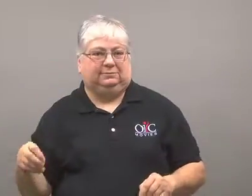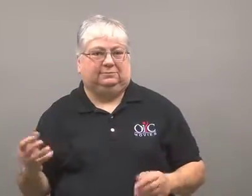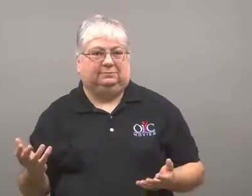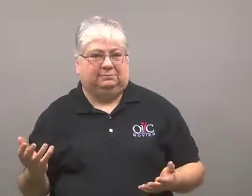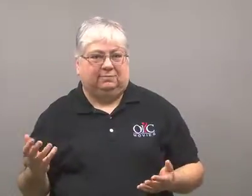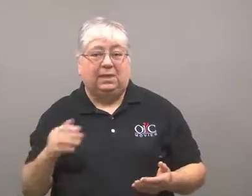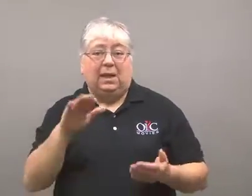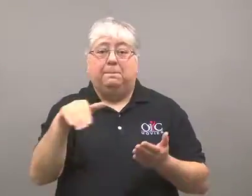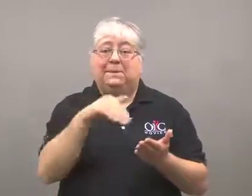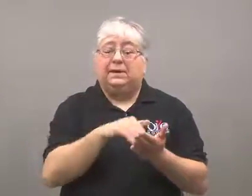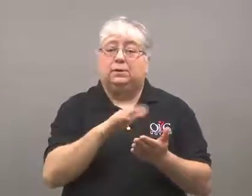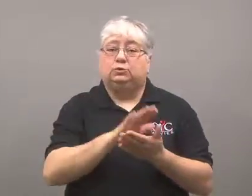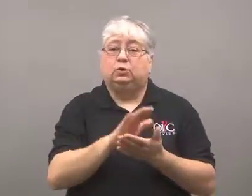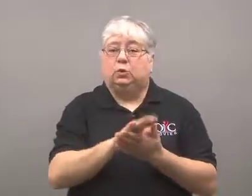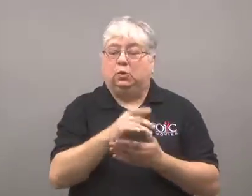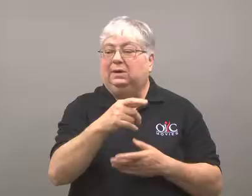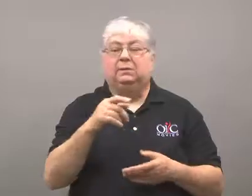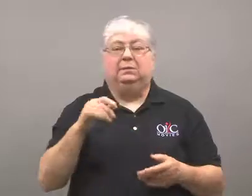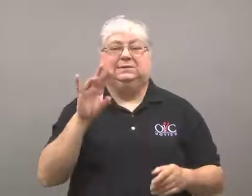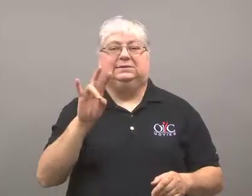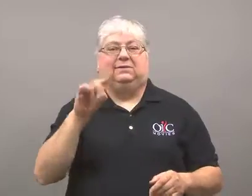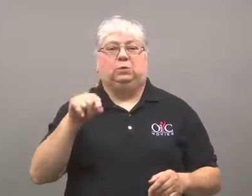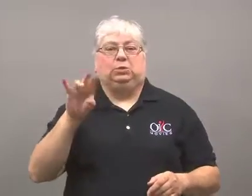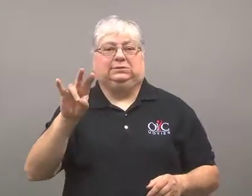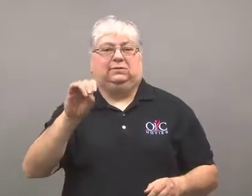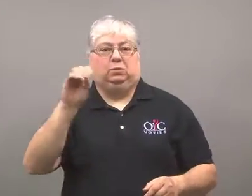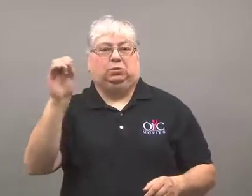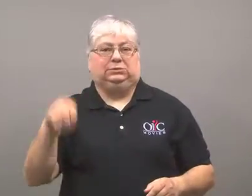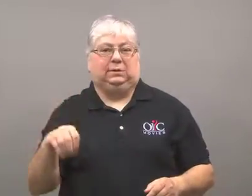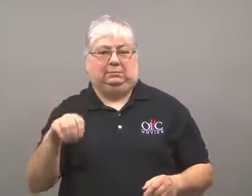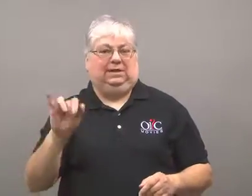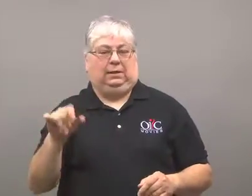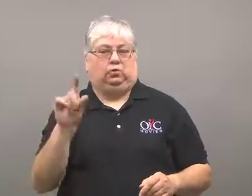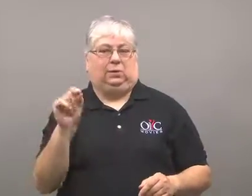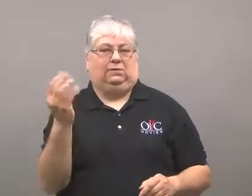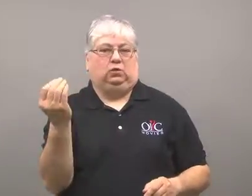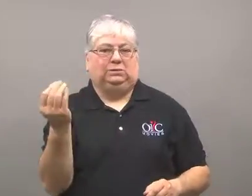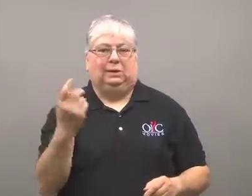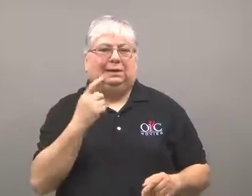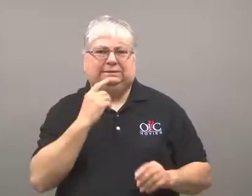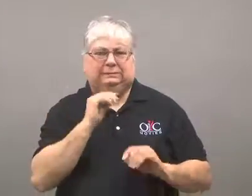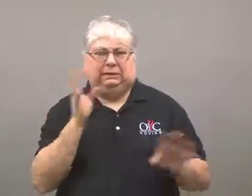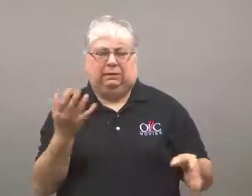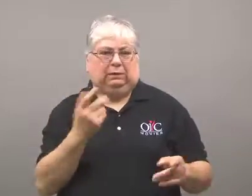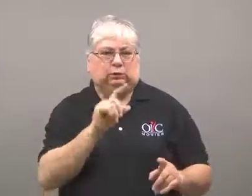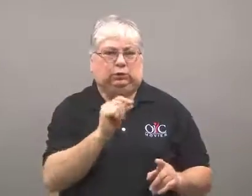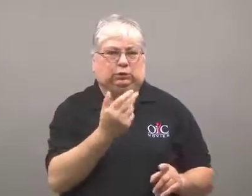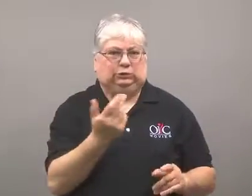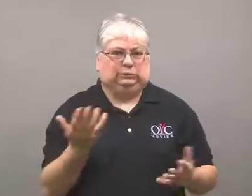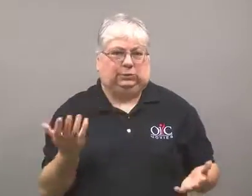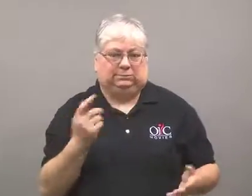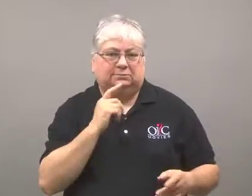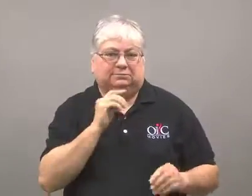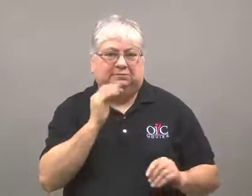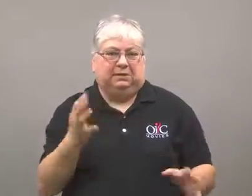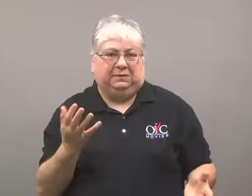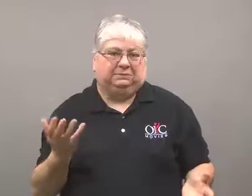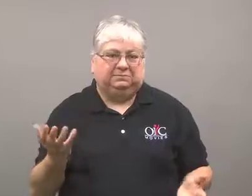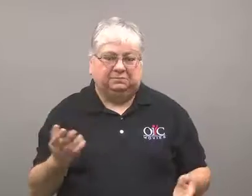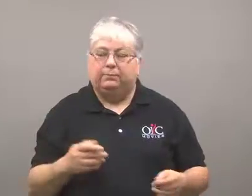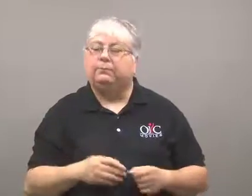Middle school use was 7.7% in 2014, the 2013 figures were not given.